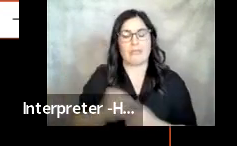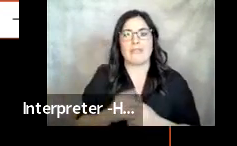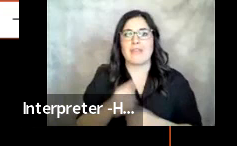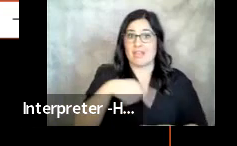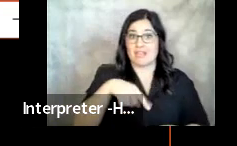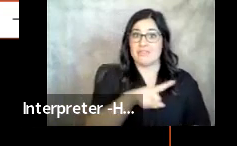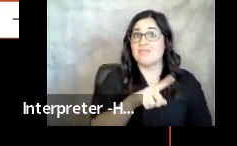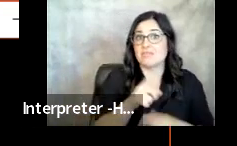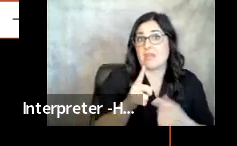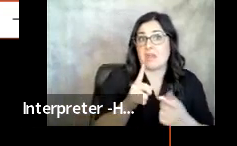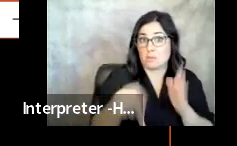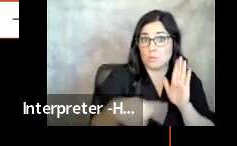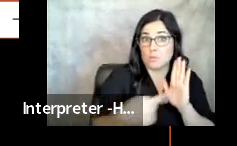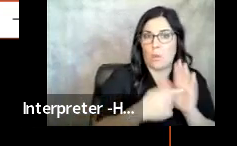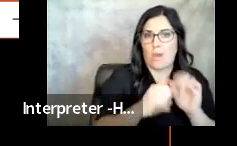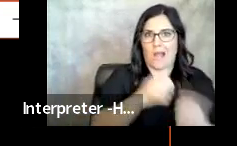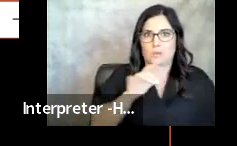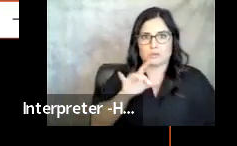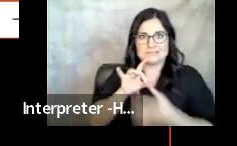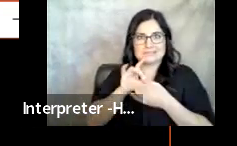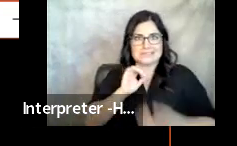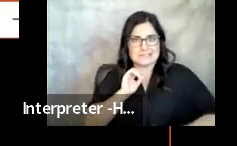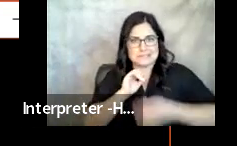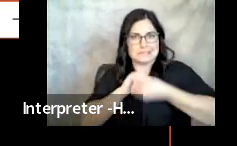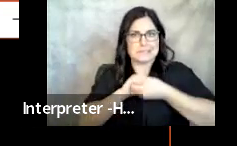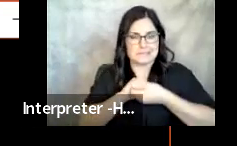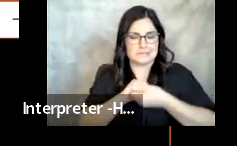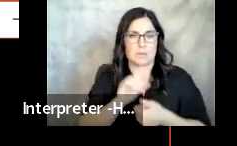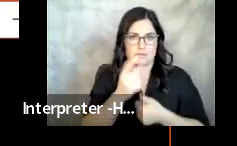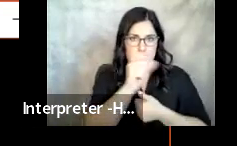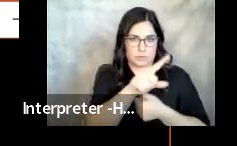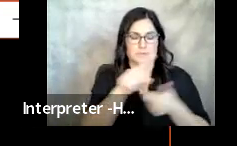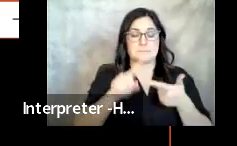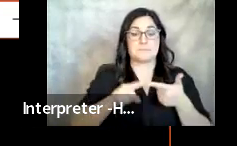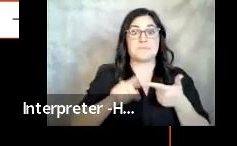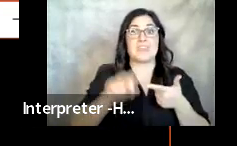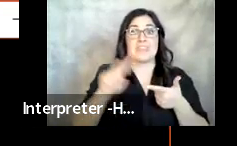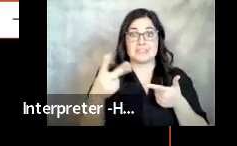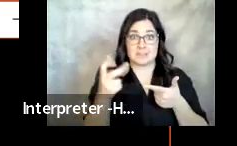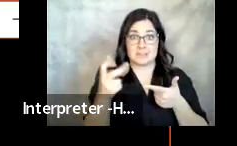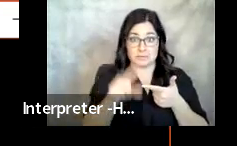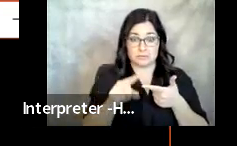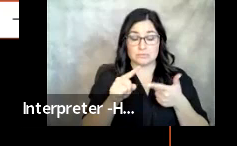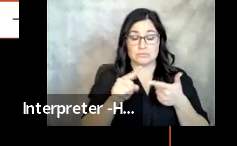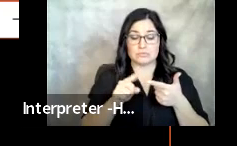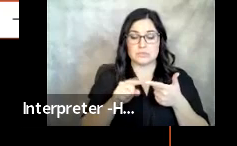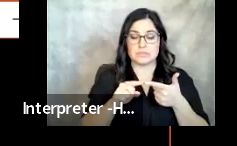How are they going to do this? That was question number one. Question number. two, which I think. Is even more important.